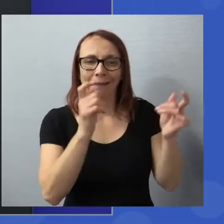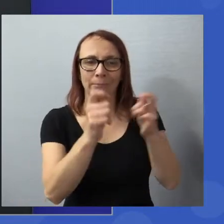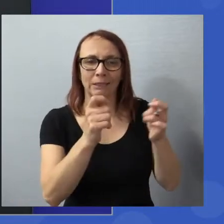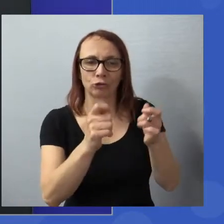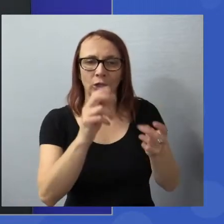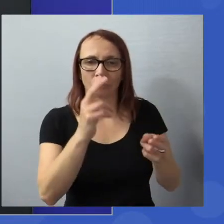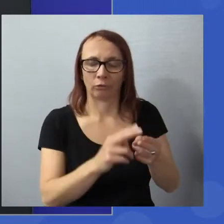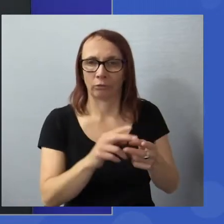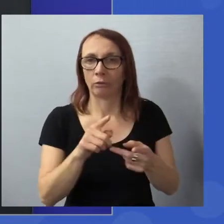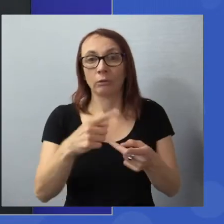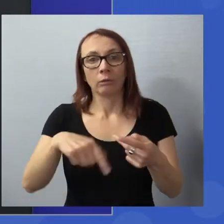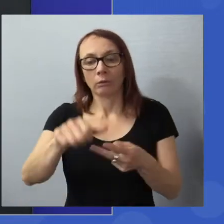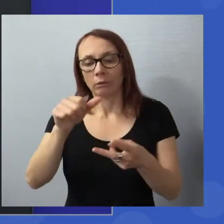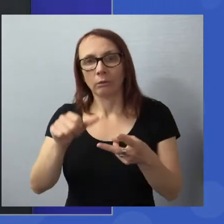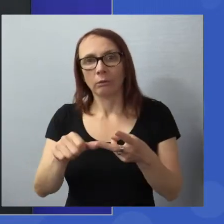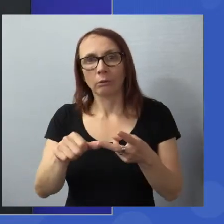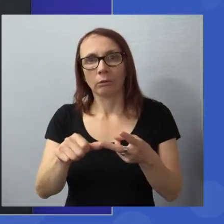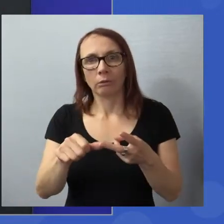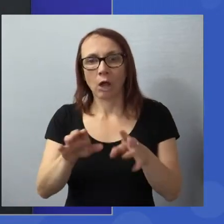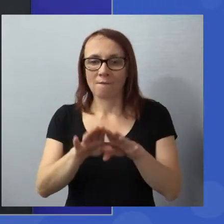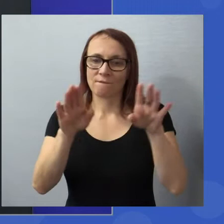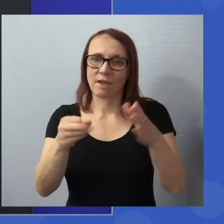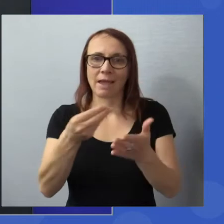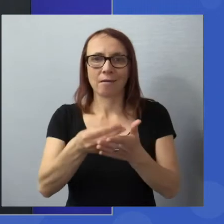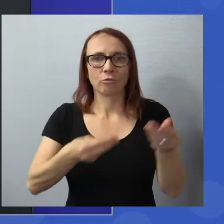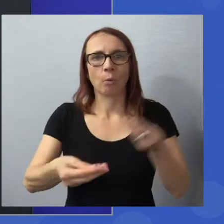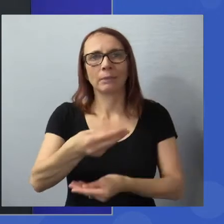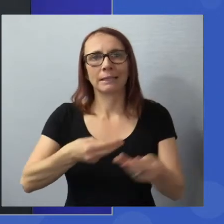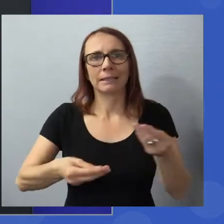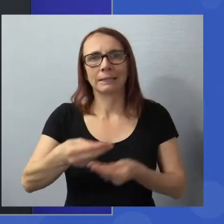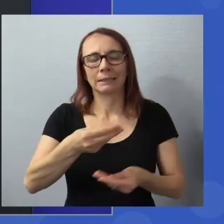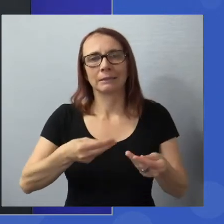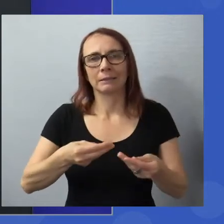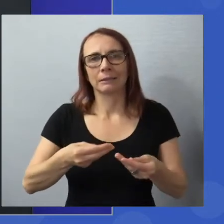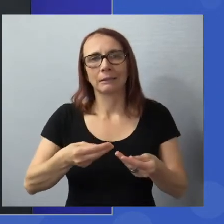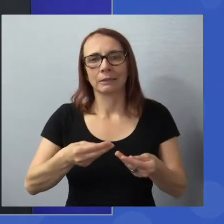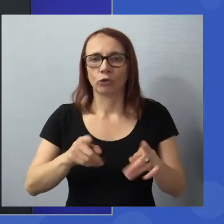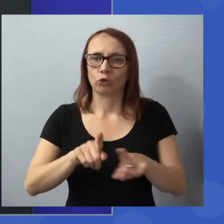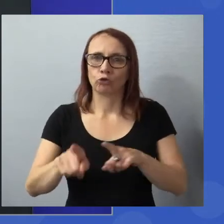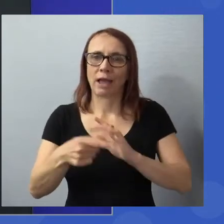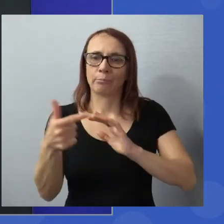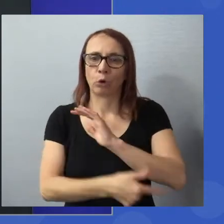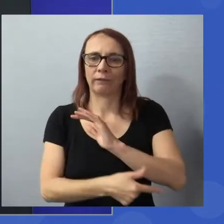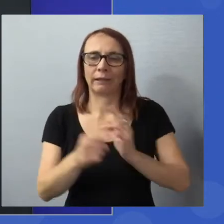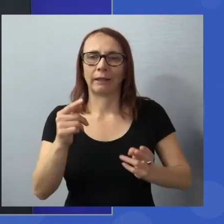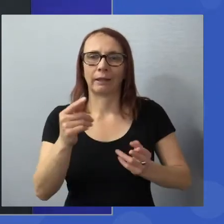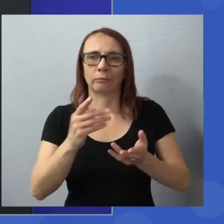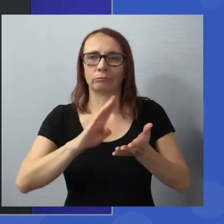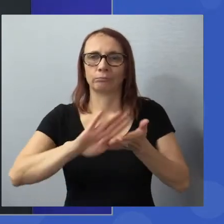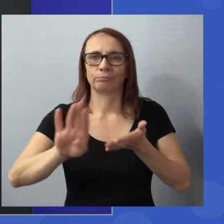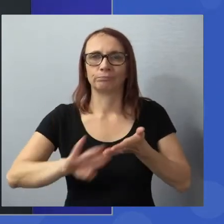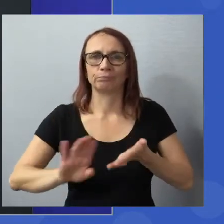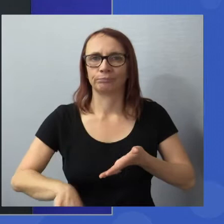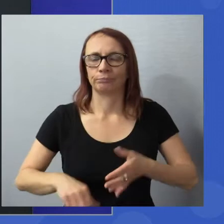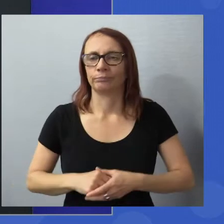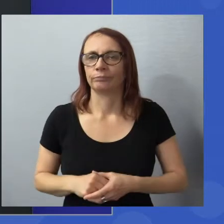further a fairer economy to eradicate poly poverty and to increase quality of